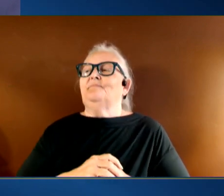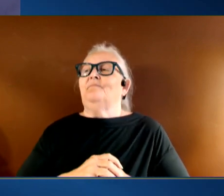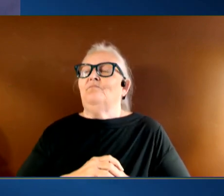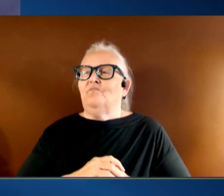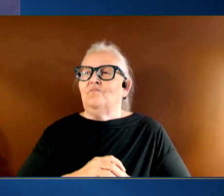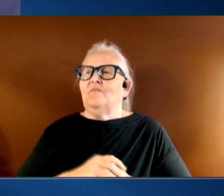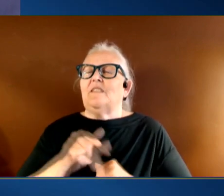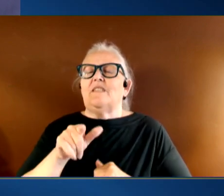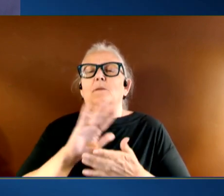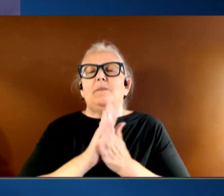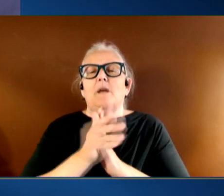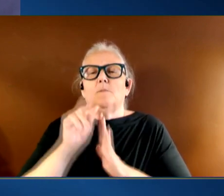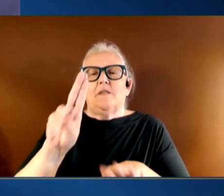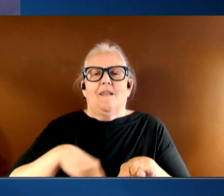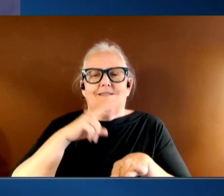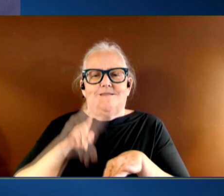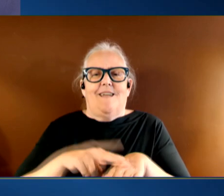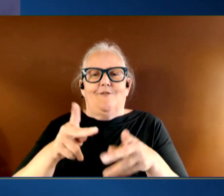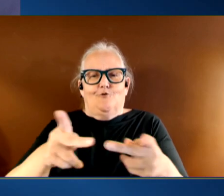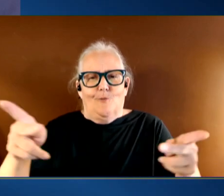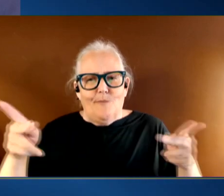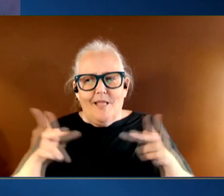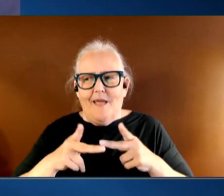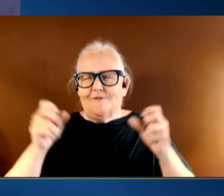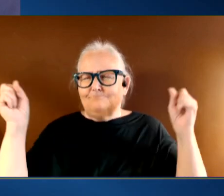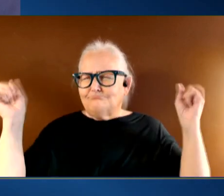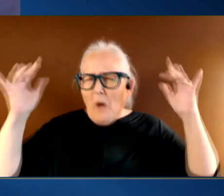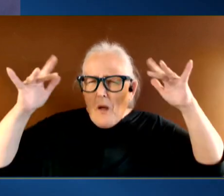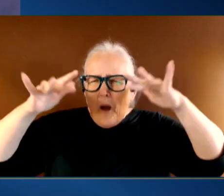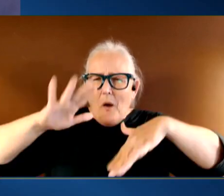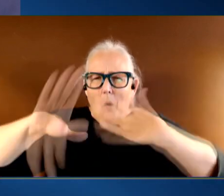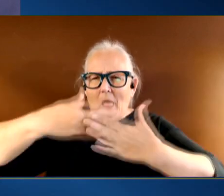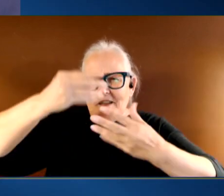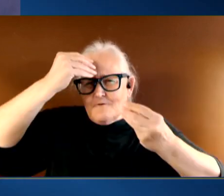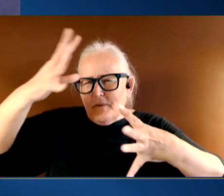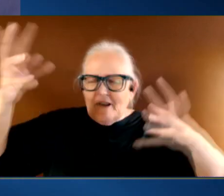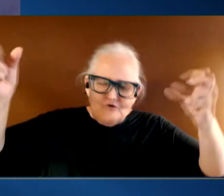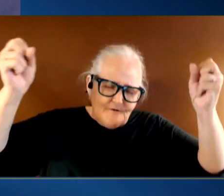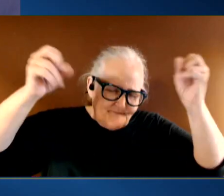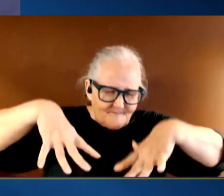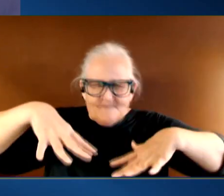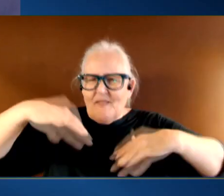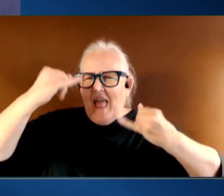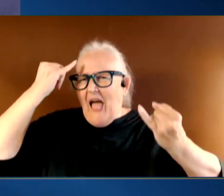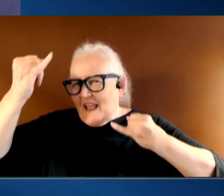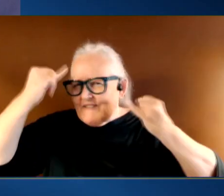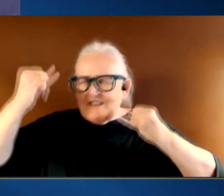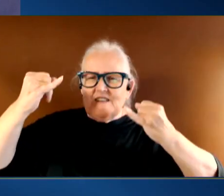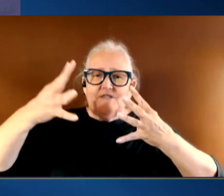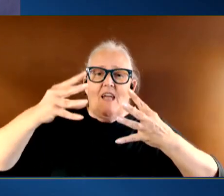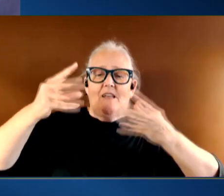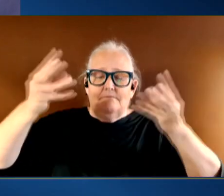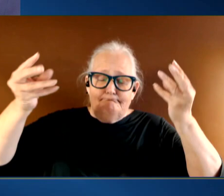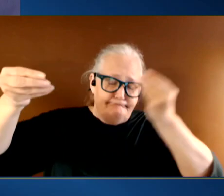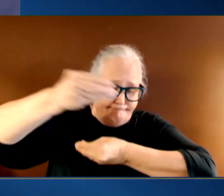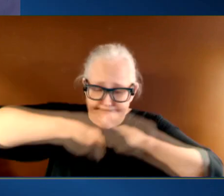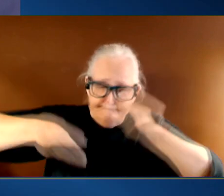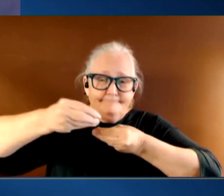forum, a clearinghouse if you will, of ideas and dissemination of important strategies to